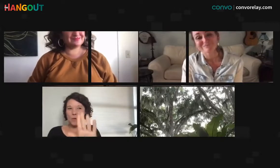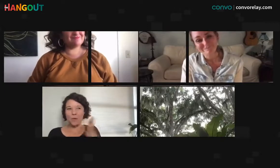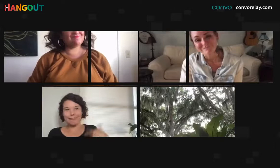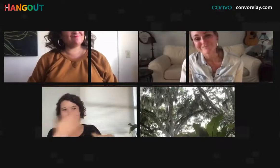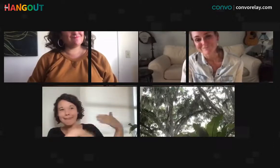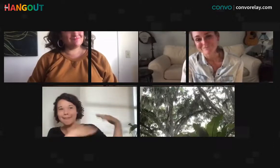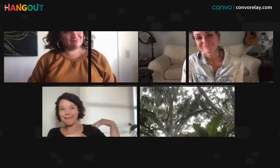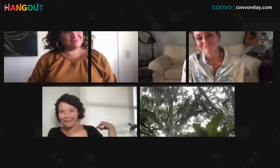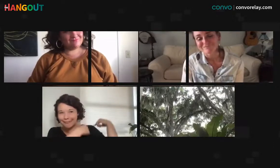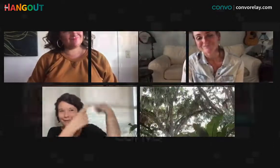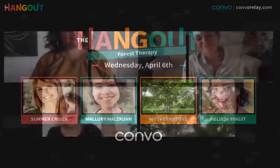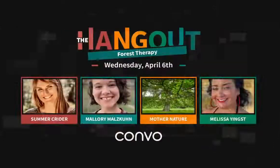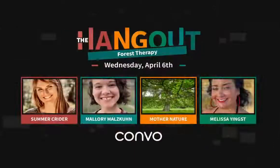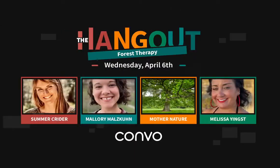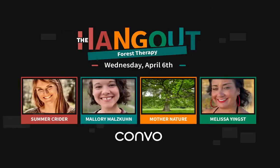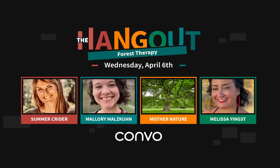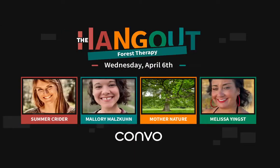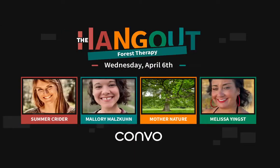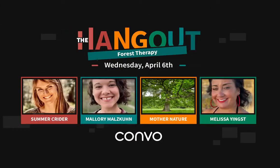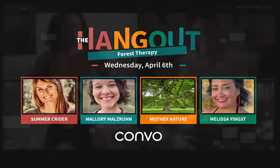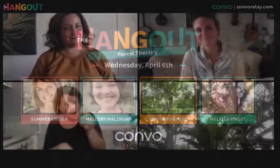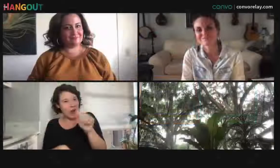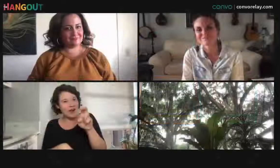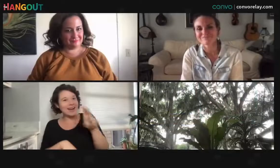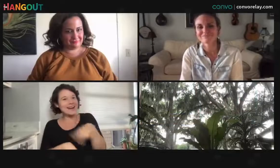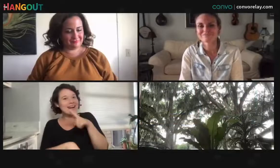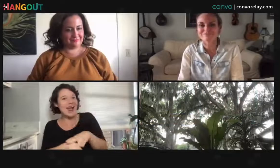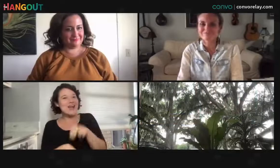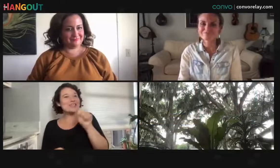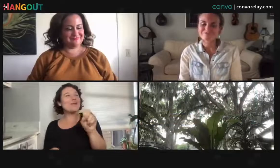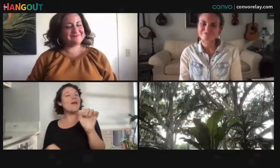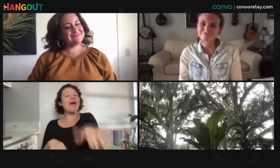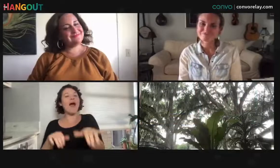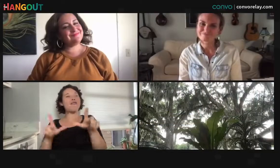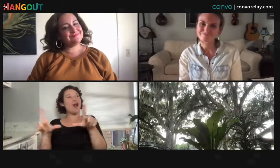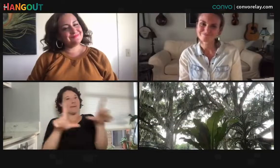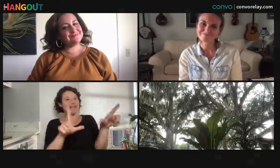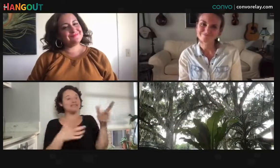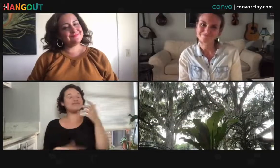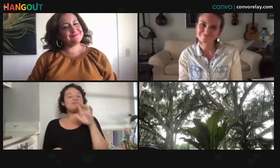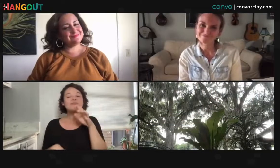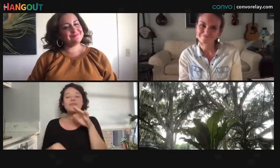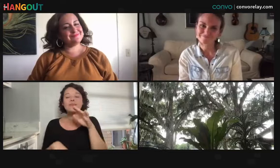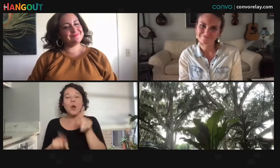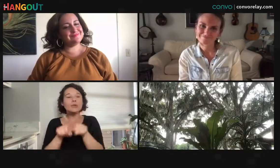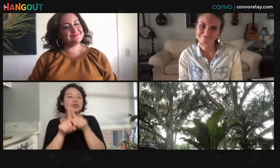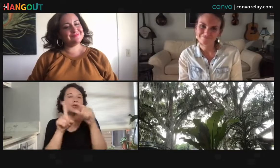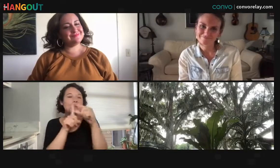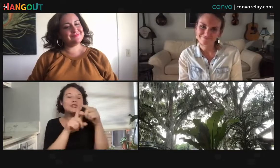home what if that's where your home is that's your heritage that's where you are from you've come from nature you've